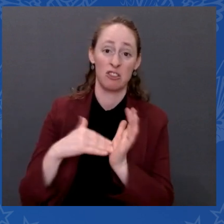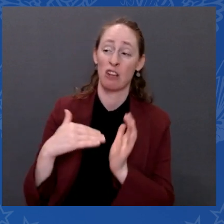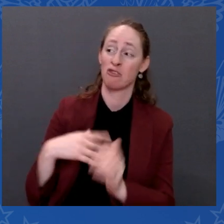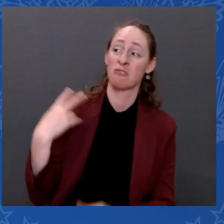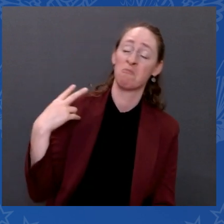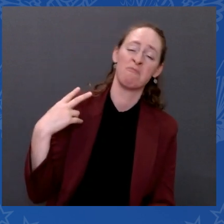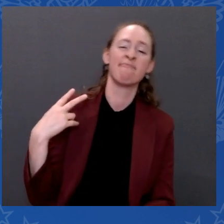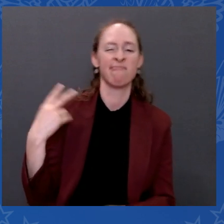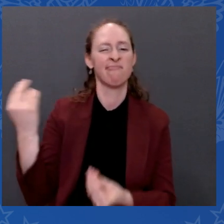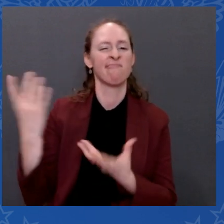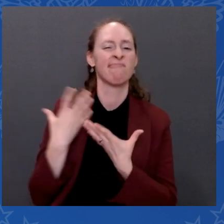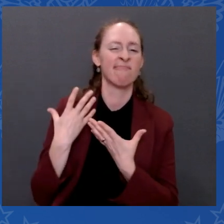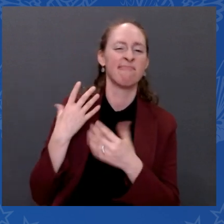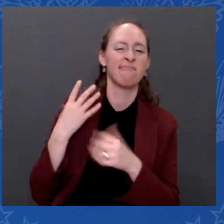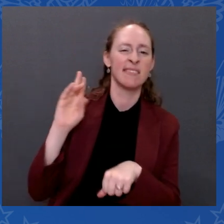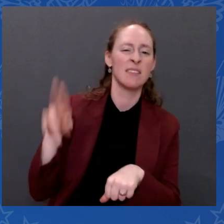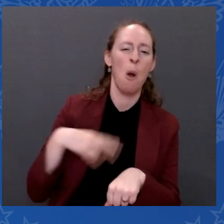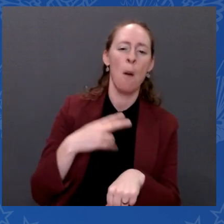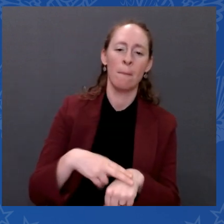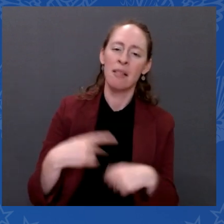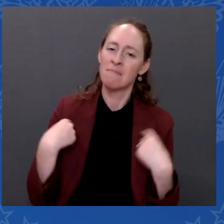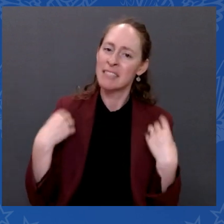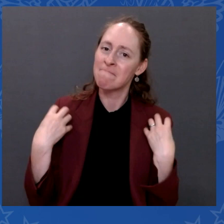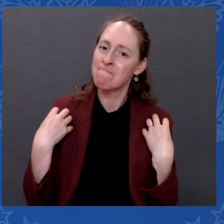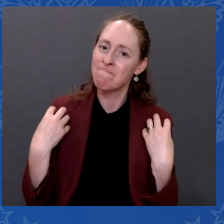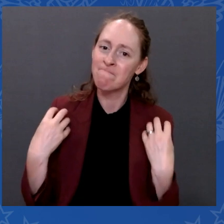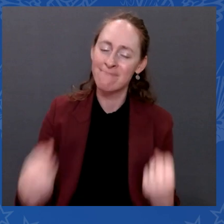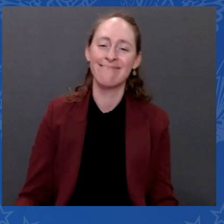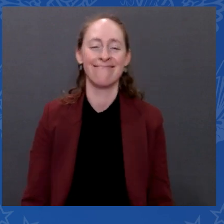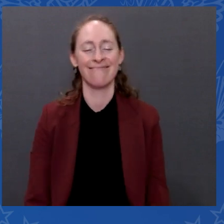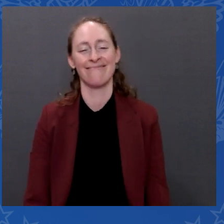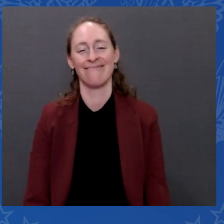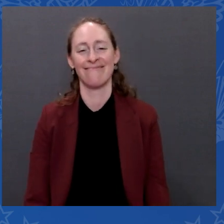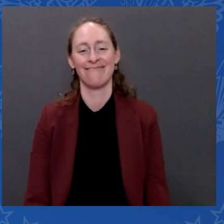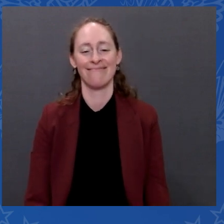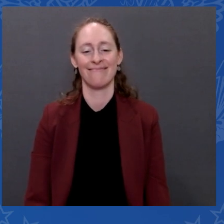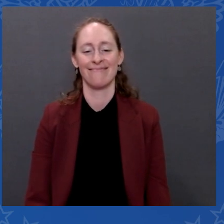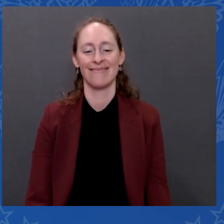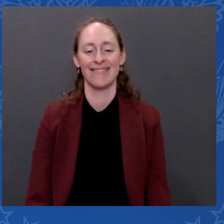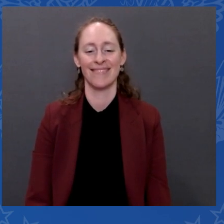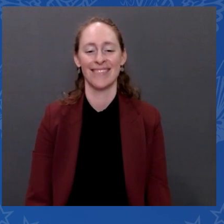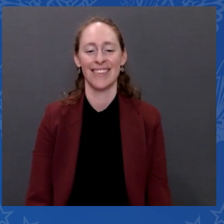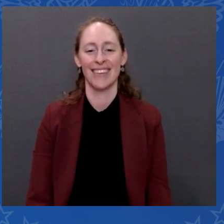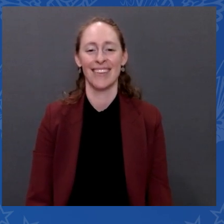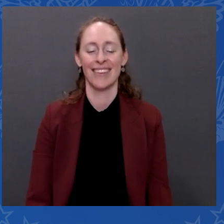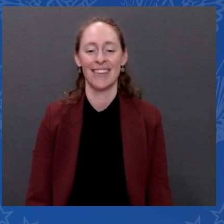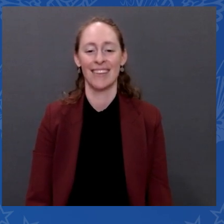The Press: Mr. President, but when do you -- The Press: How bored have you been? The Press: -- when do you think you'll be to work in person, Mr. President?